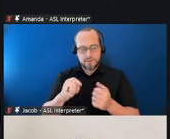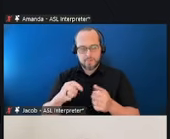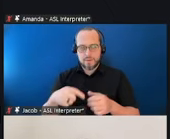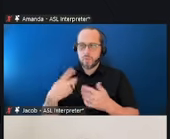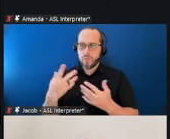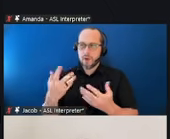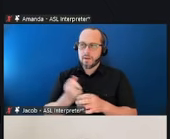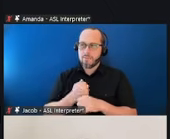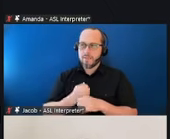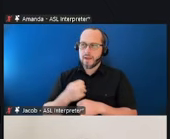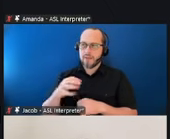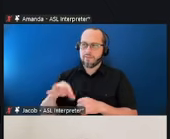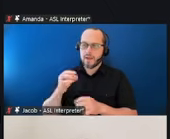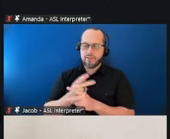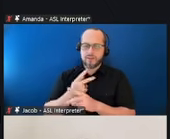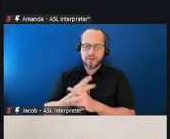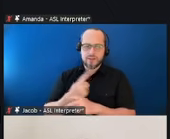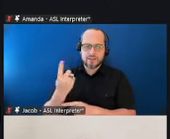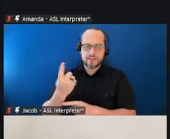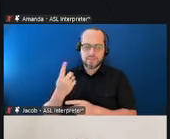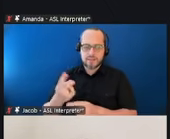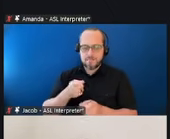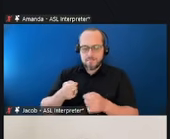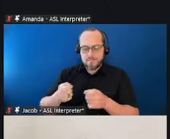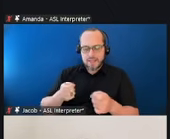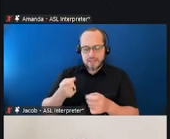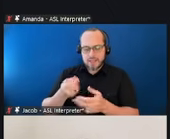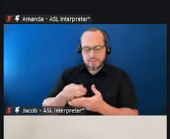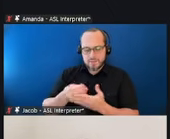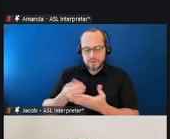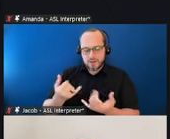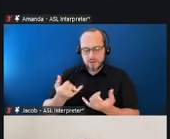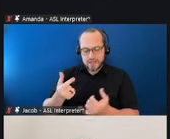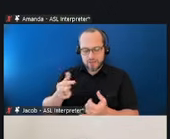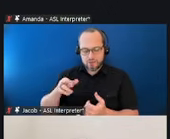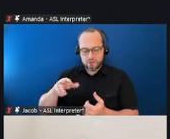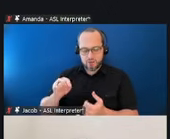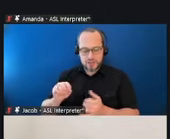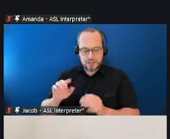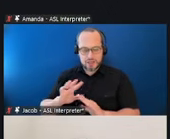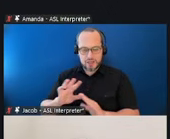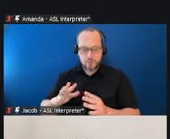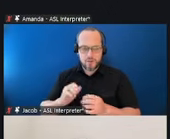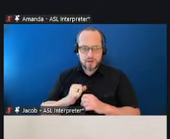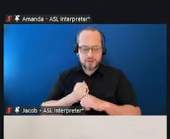manage this program as a grant, but to leverage our position as a health plan and to turn this